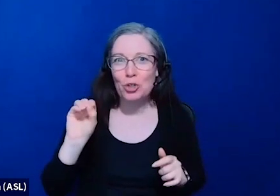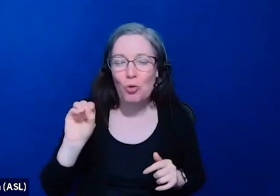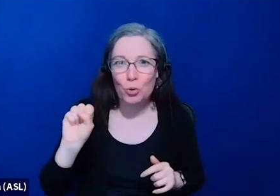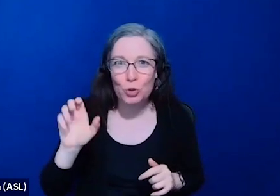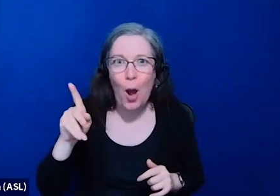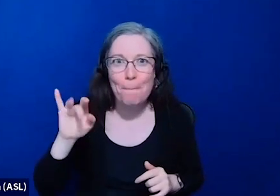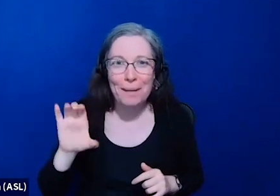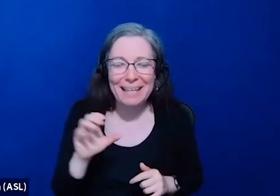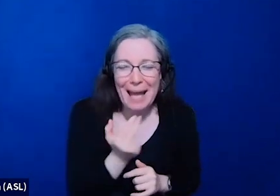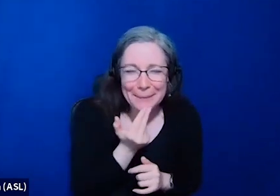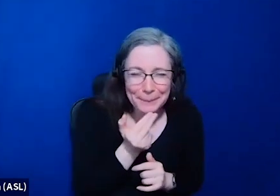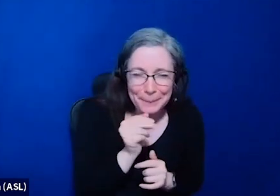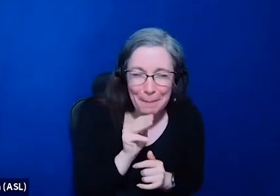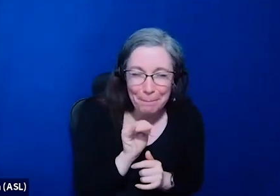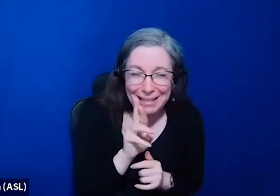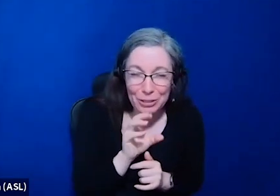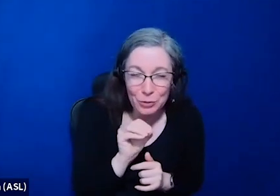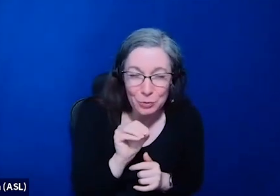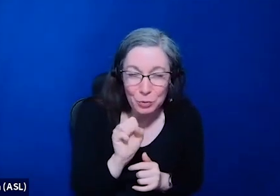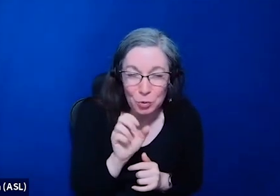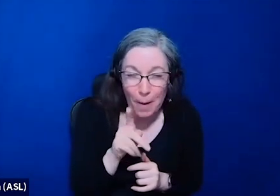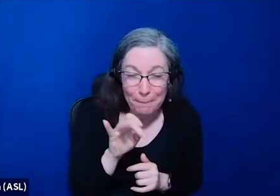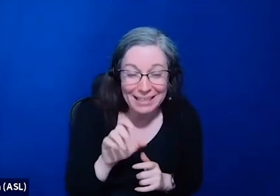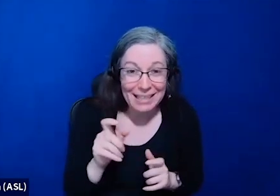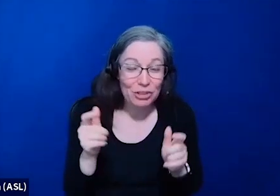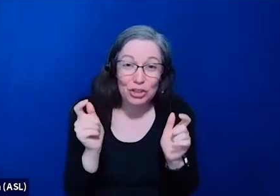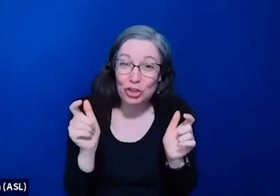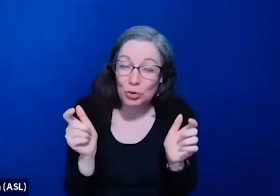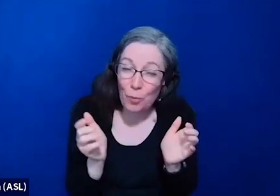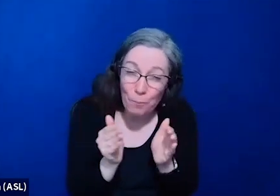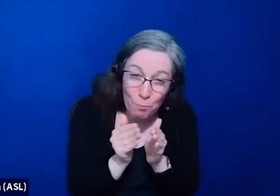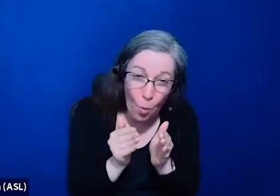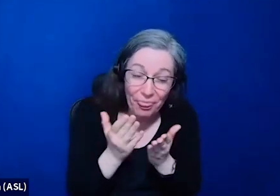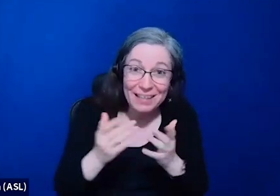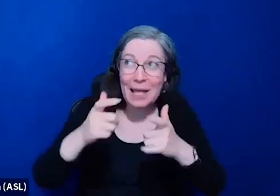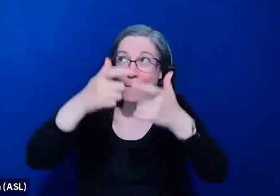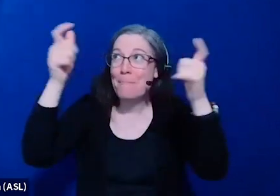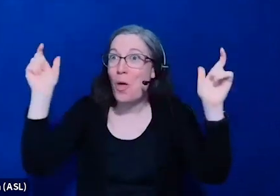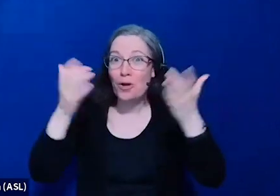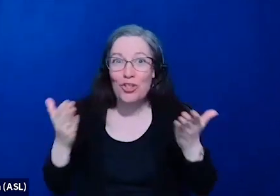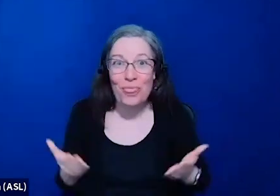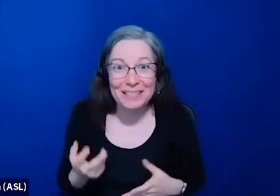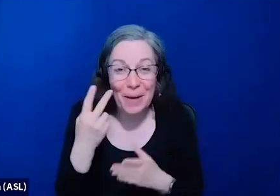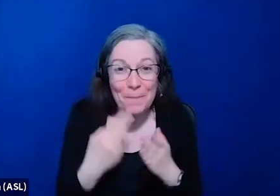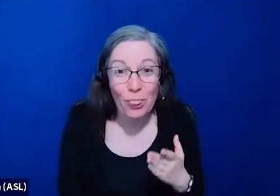very large things and very small things. This is pretty close to studying the universe,